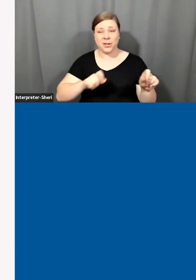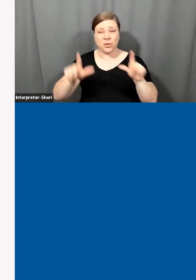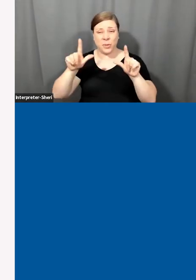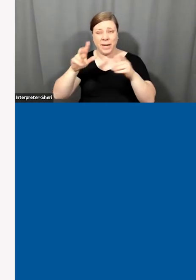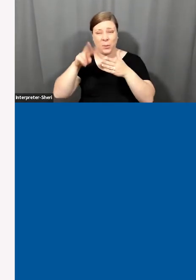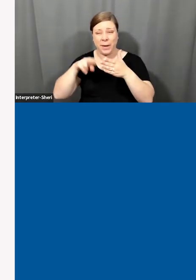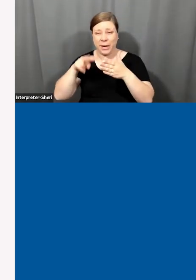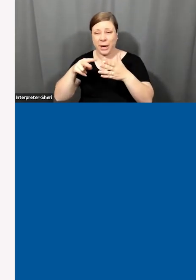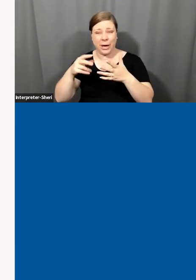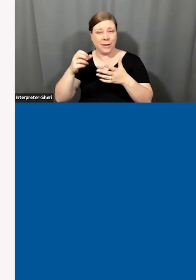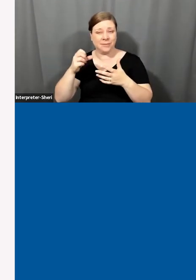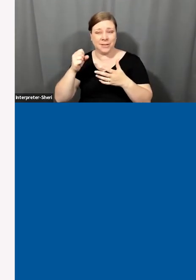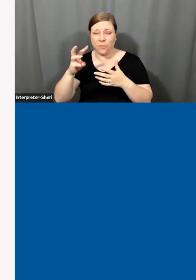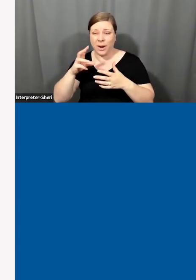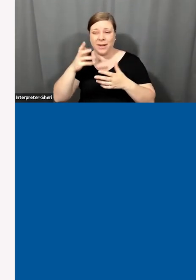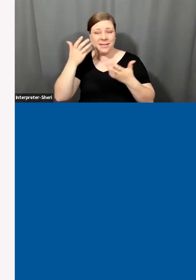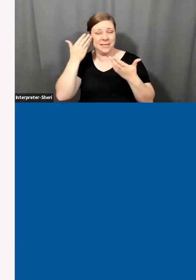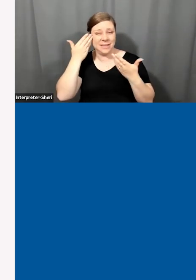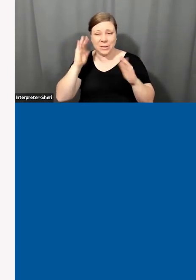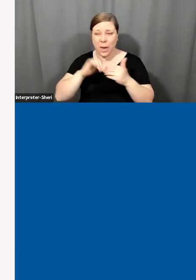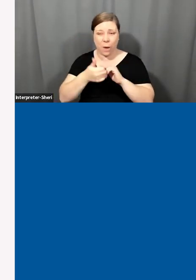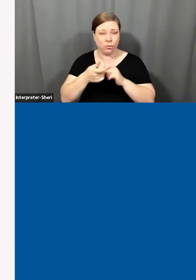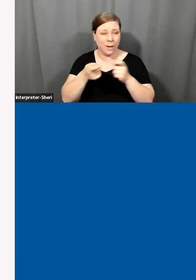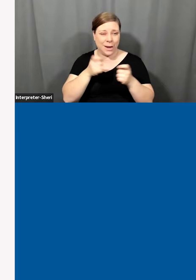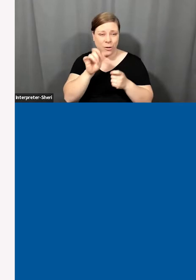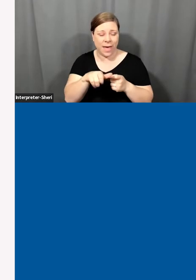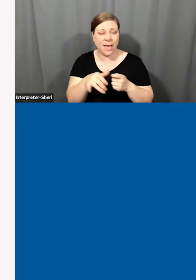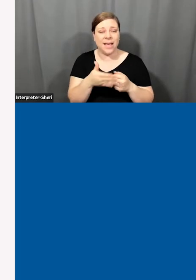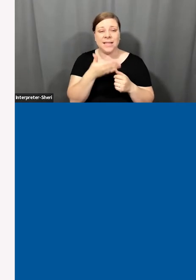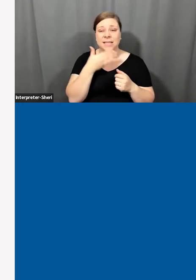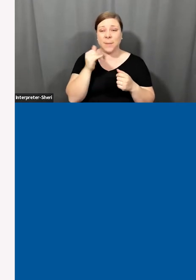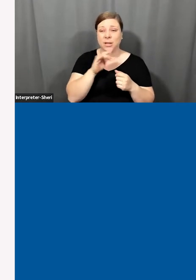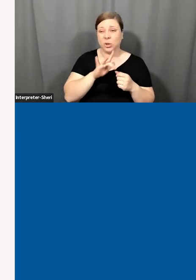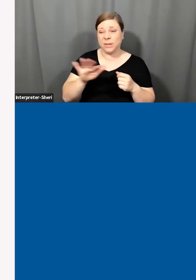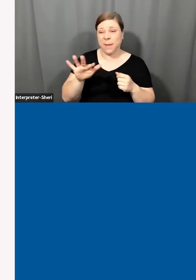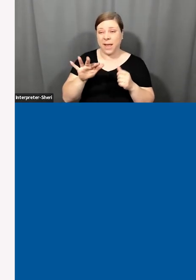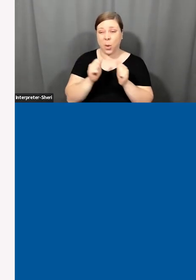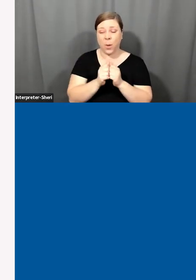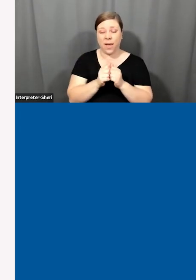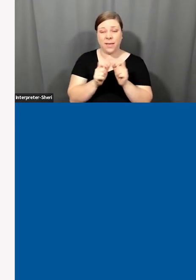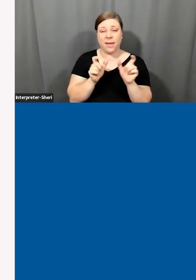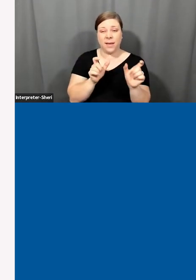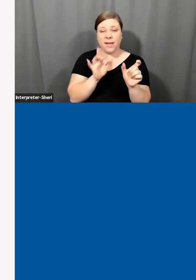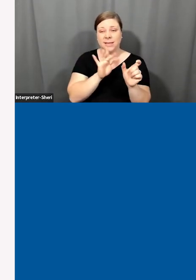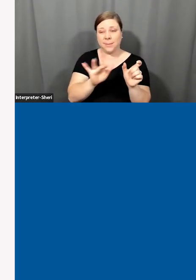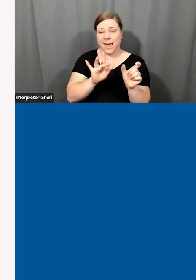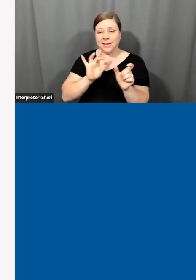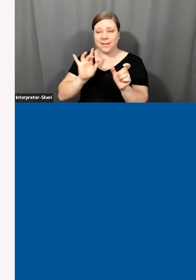A good accessible way to censor words are to spell out the words with spaces. For example, here we have an inaccessible swear